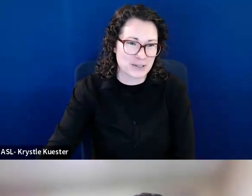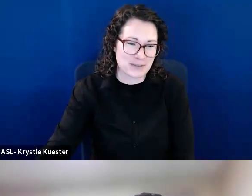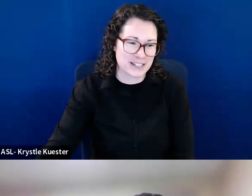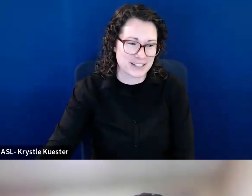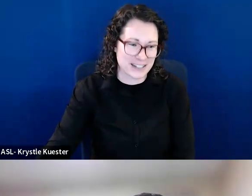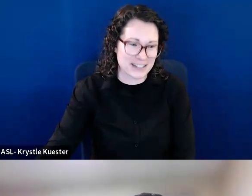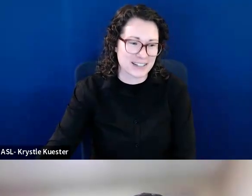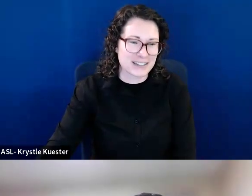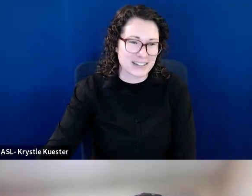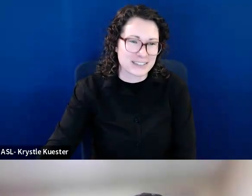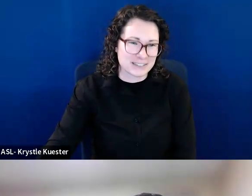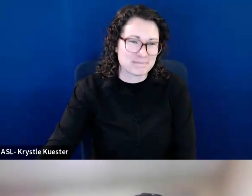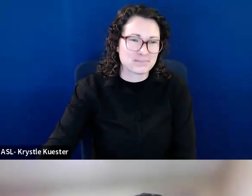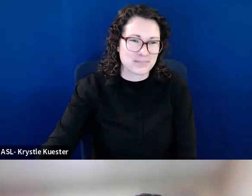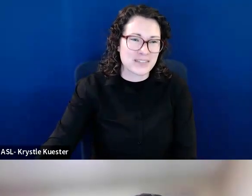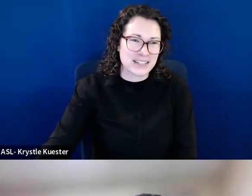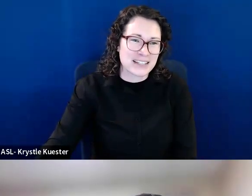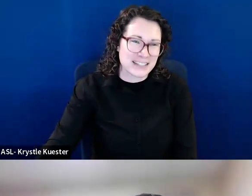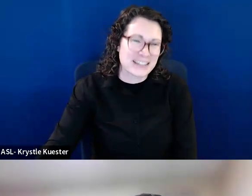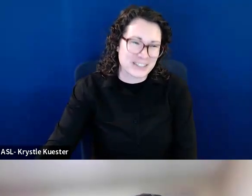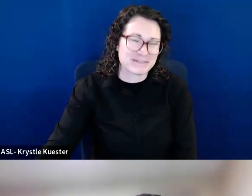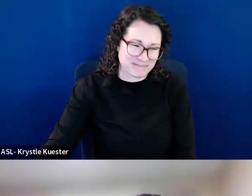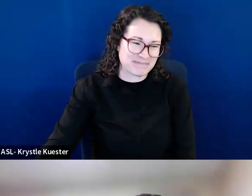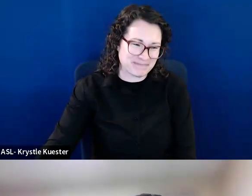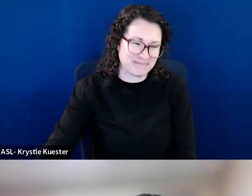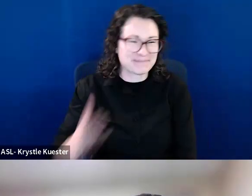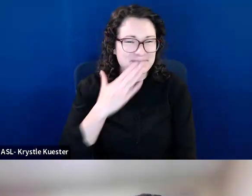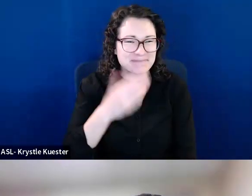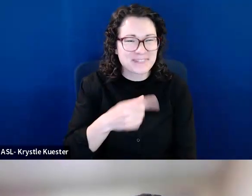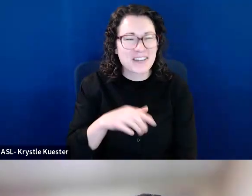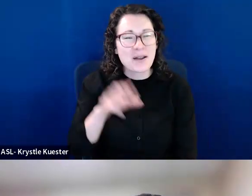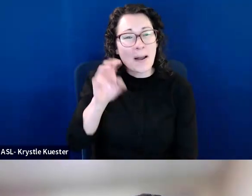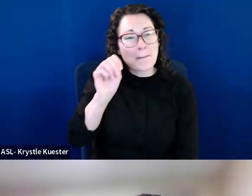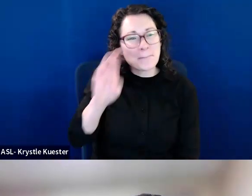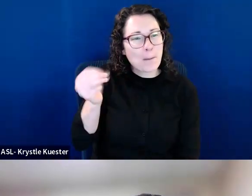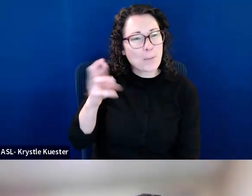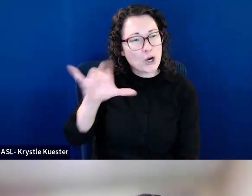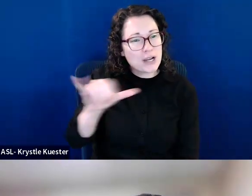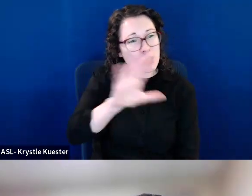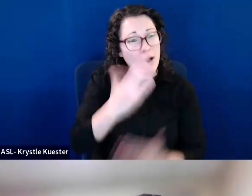thank you so much. Thank you. Thank you. Um M Mr. Murray, uh your hand is raised. You have